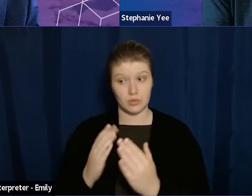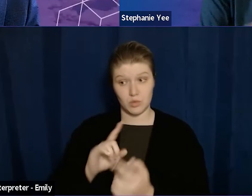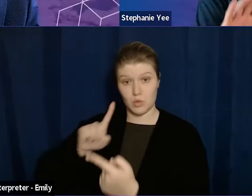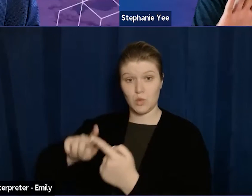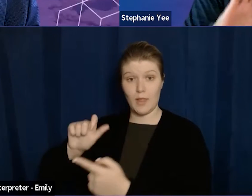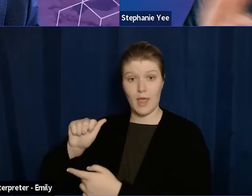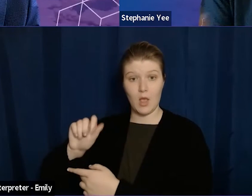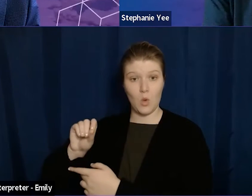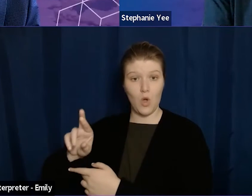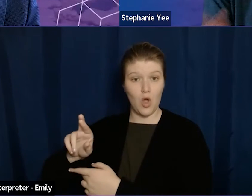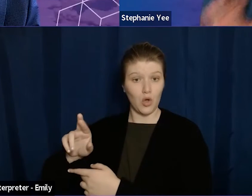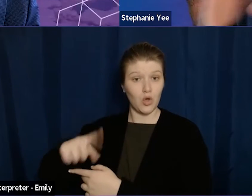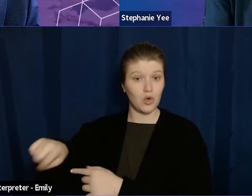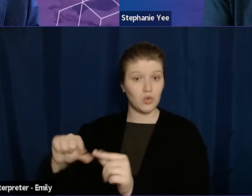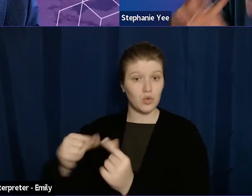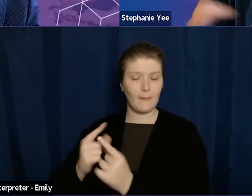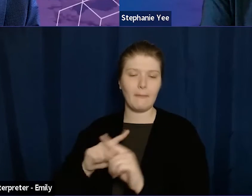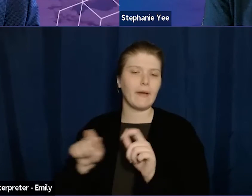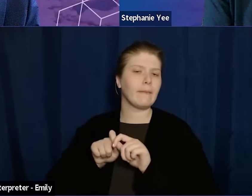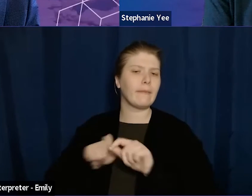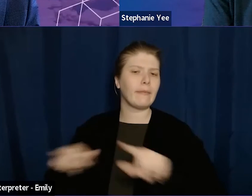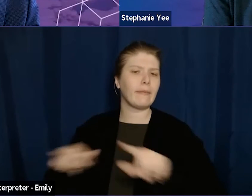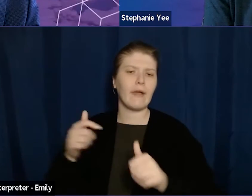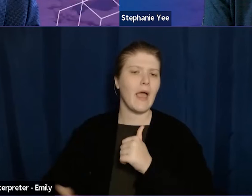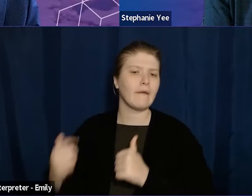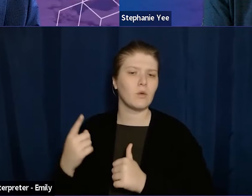But that sends it out to, you know, everyone that has that role.